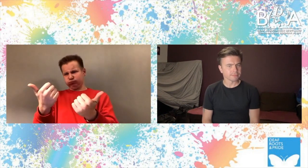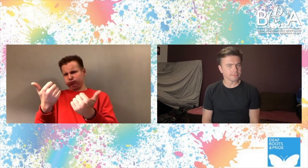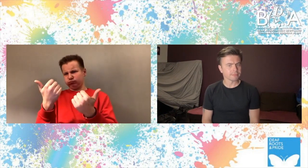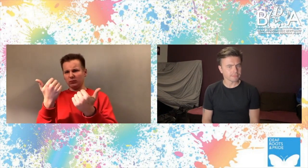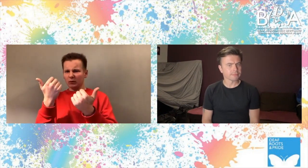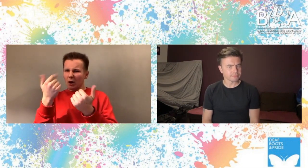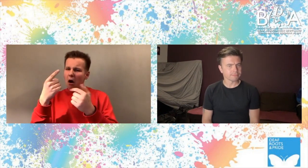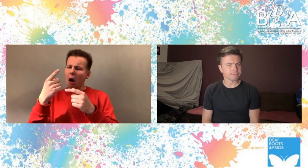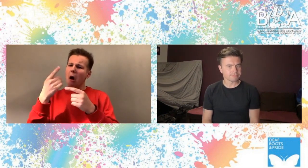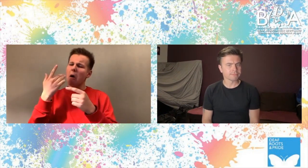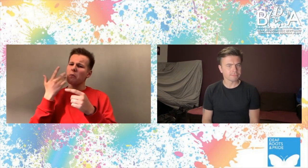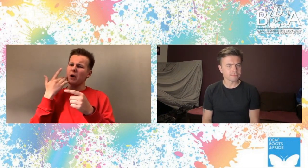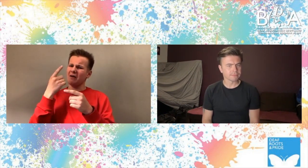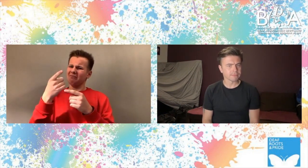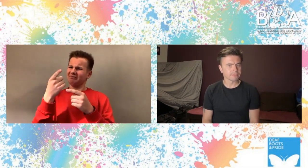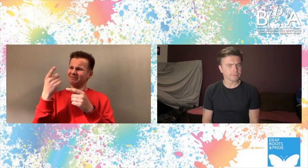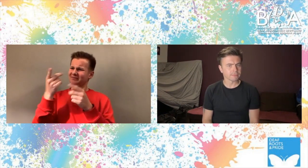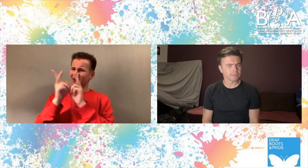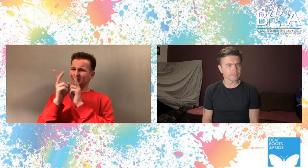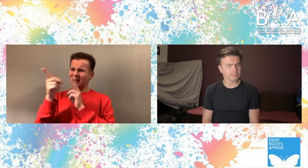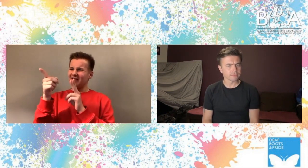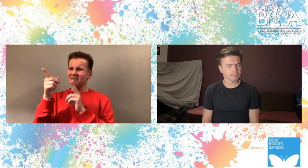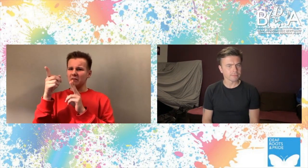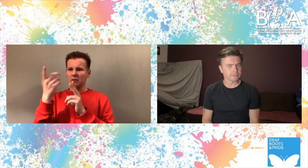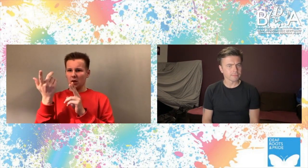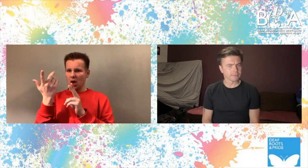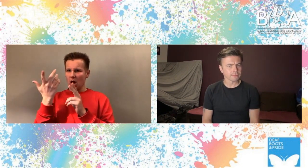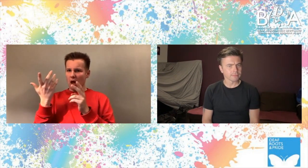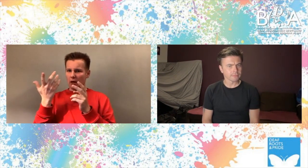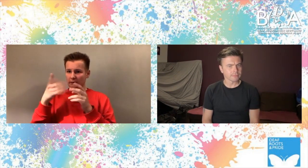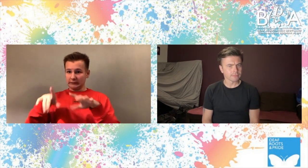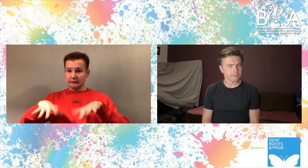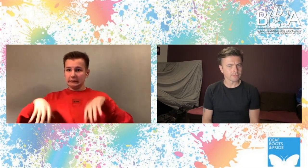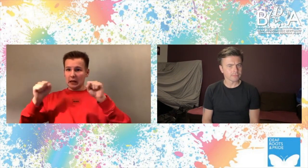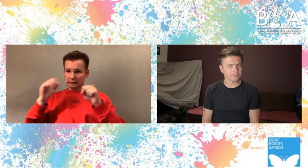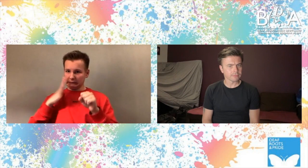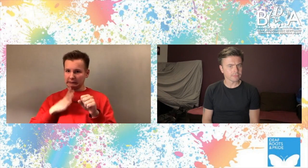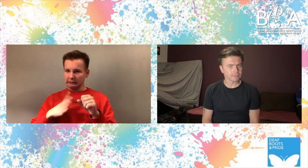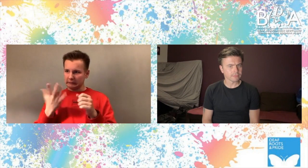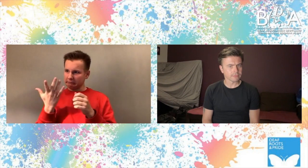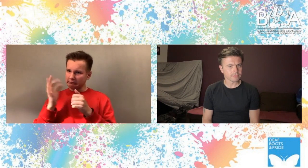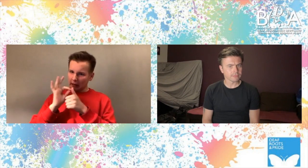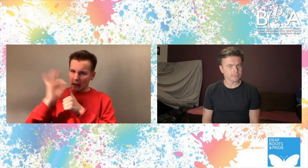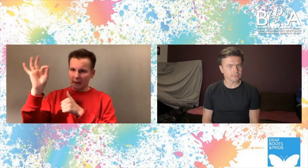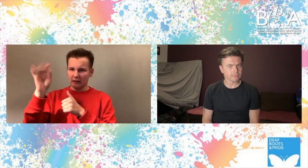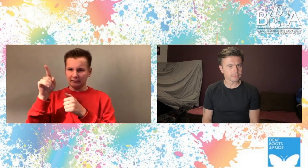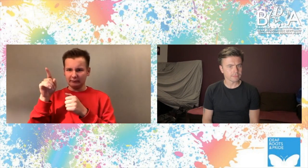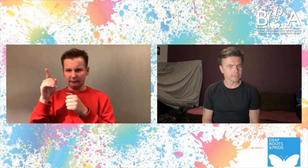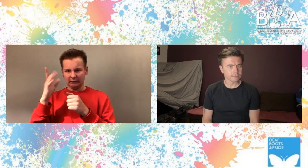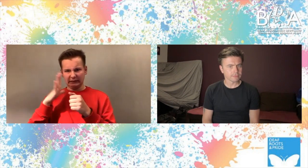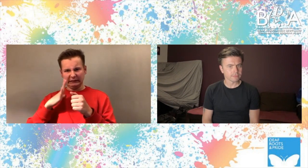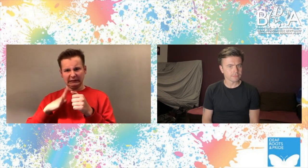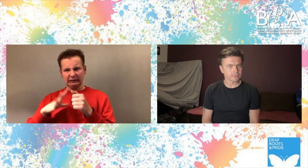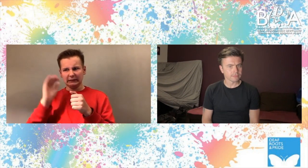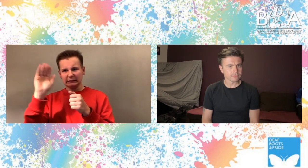have the responsibility to book interpreters or look for interpreters. There are other people I know that have to source support themselves.